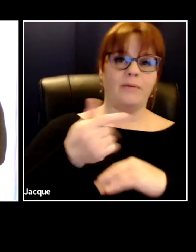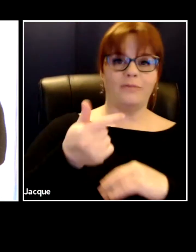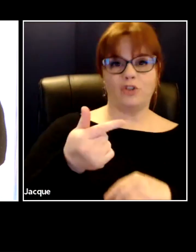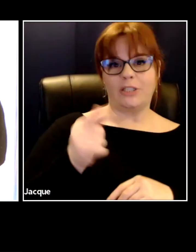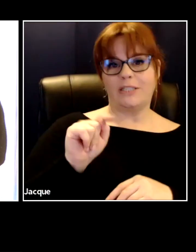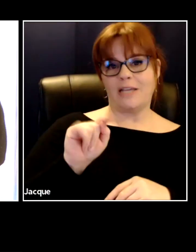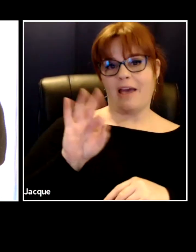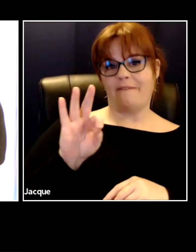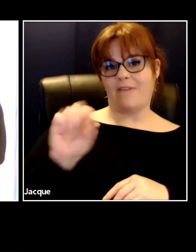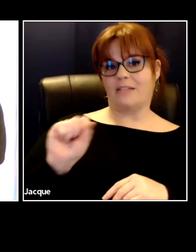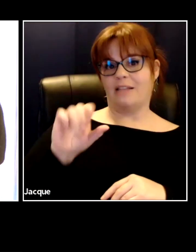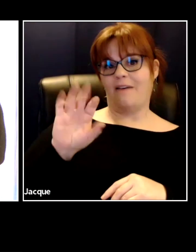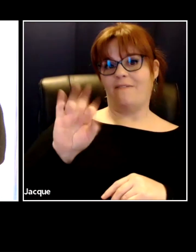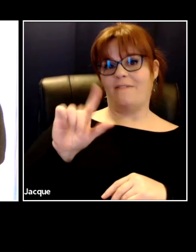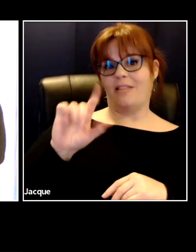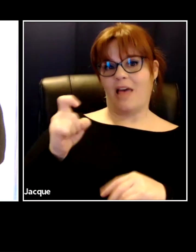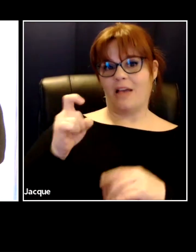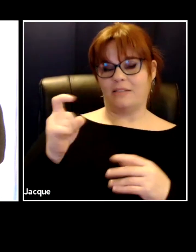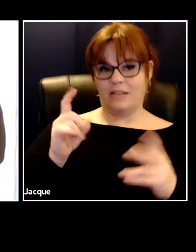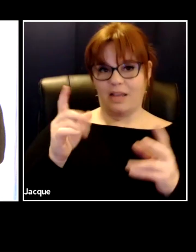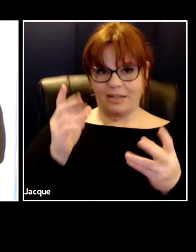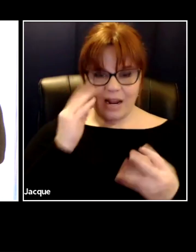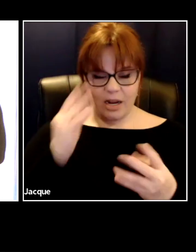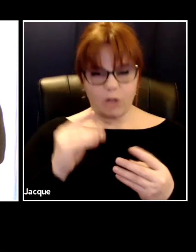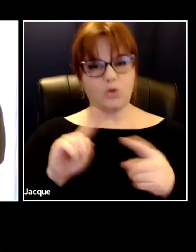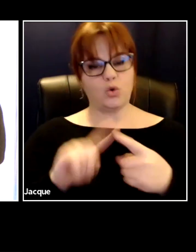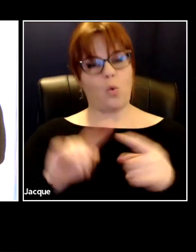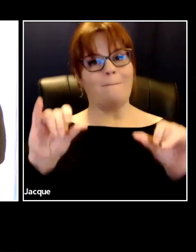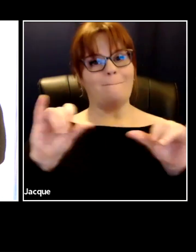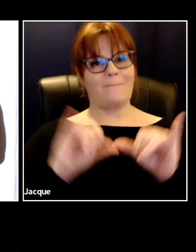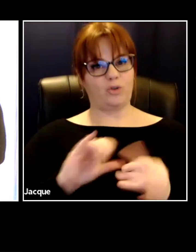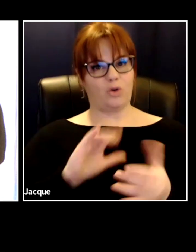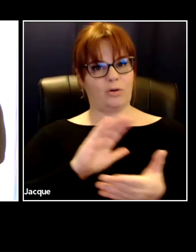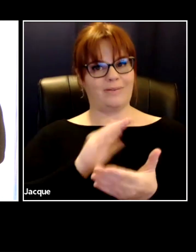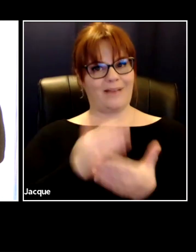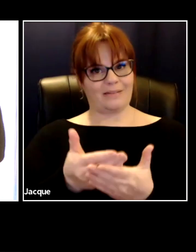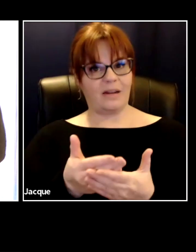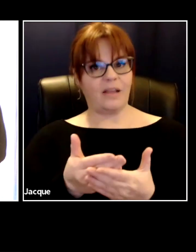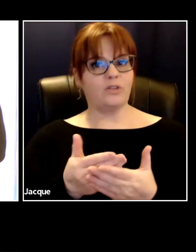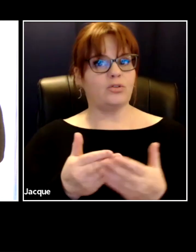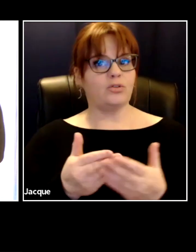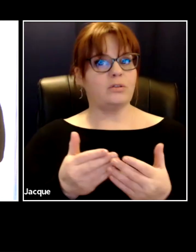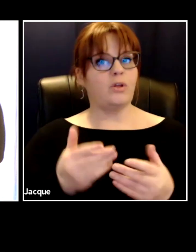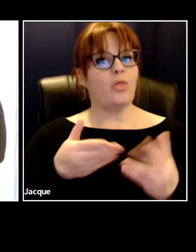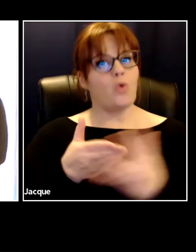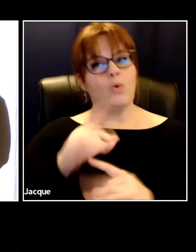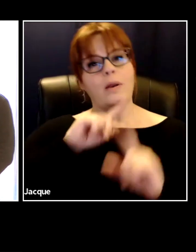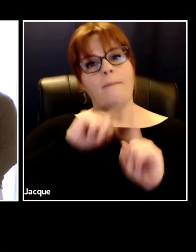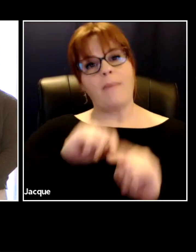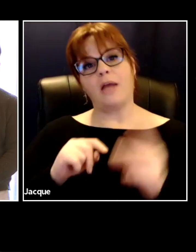uh data in order to measure access to destinations through demand responsive um transportation um in